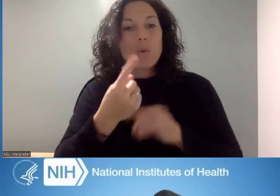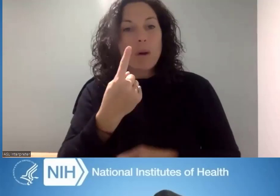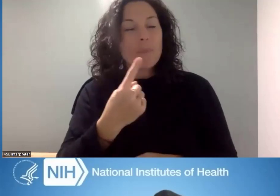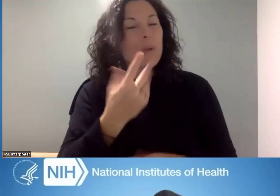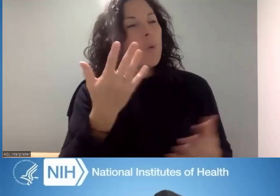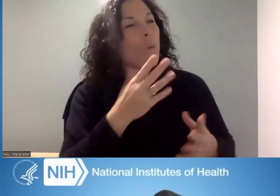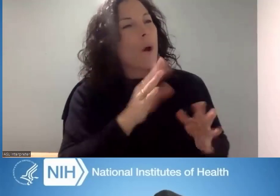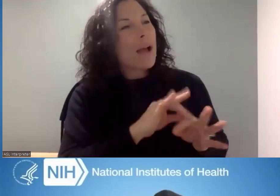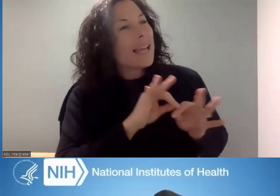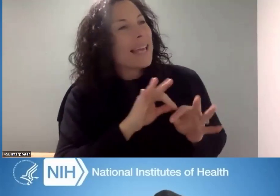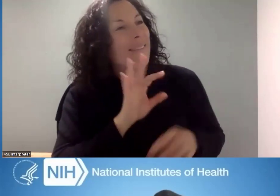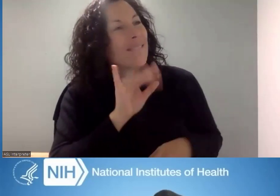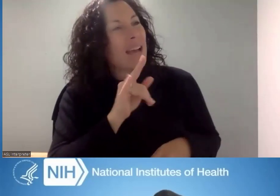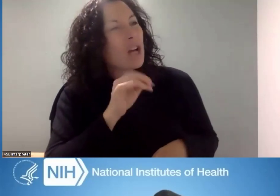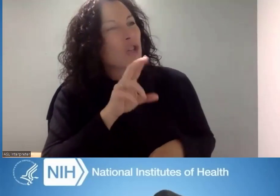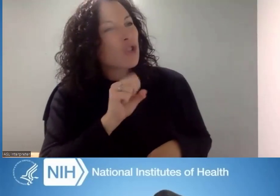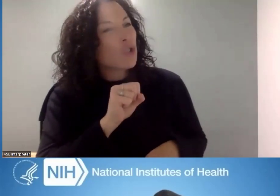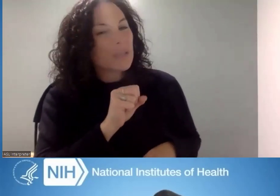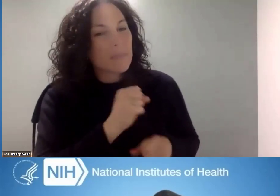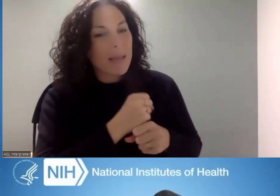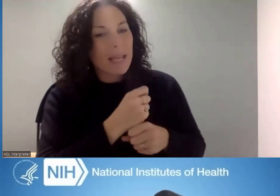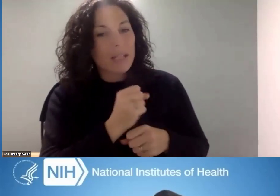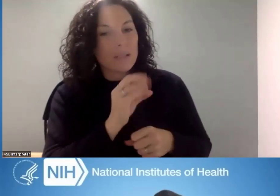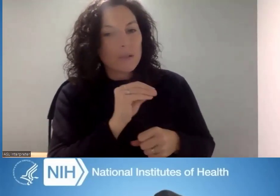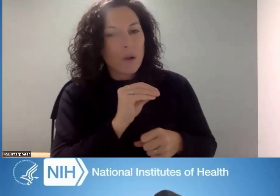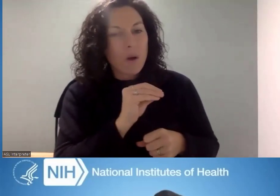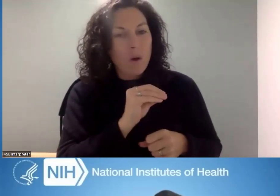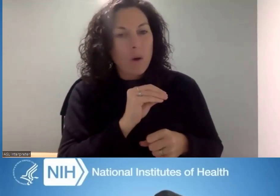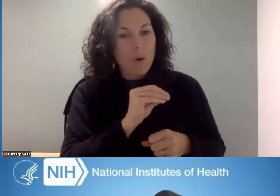so that Case 1 had to return all NIH funds,